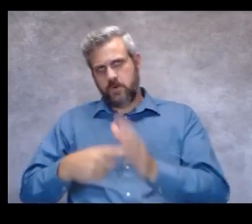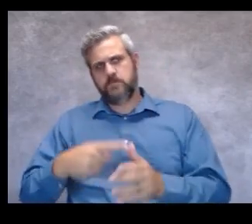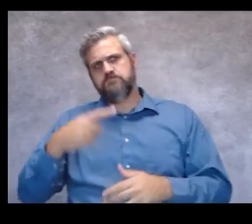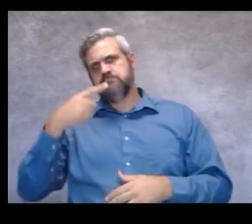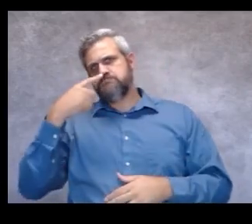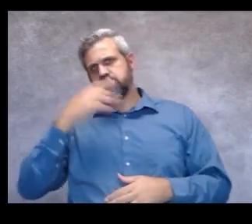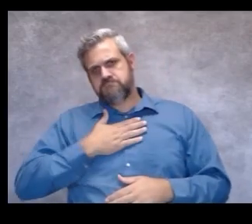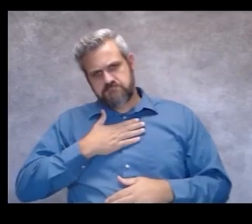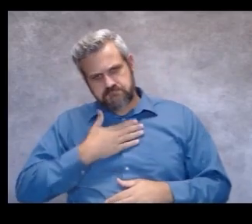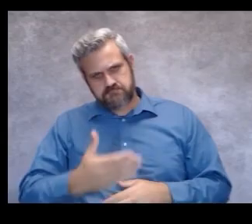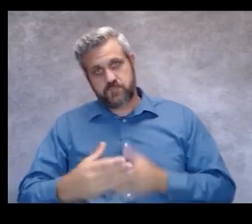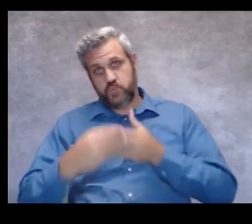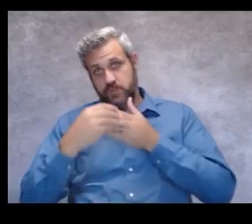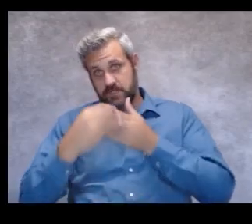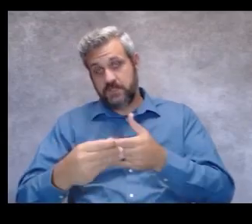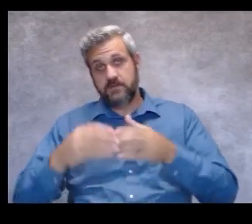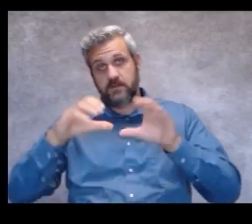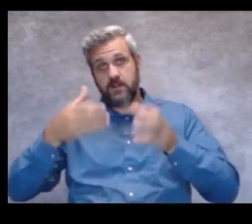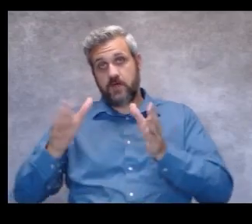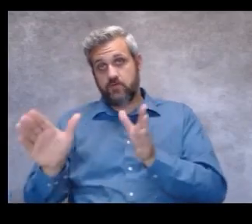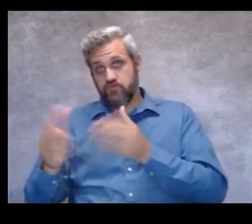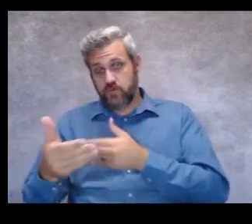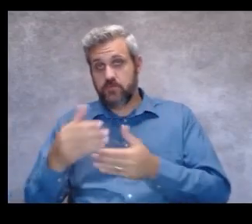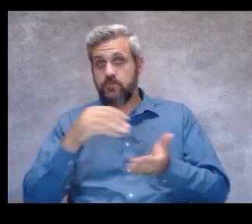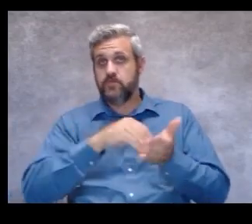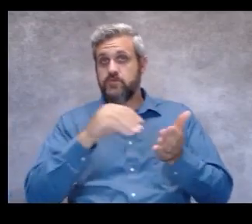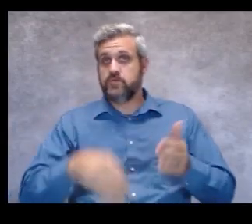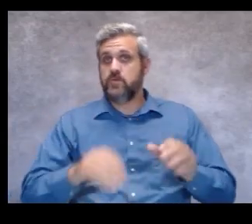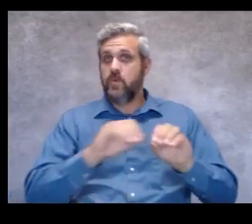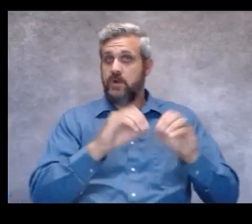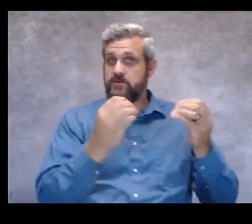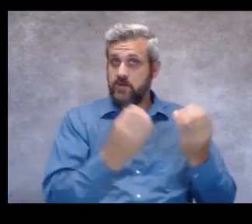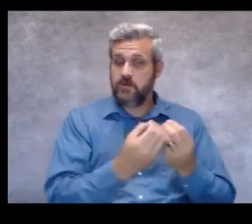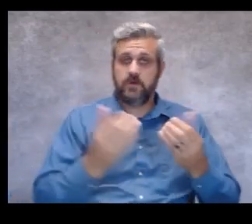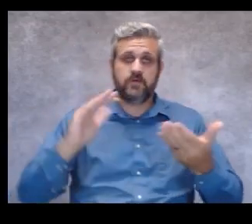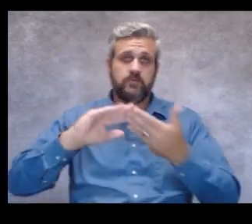willingness to lead in the classroom, student organization, and community